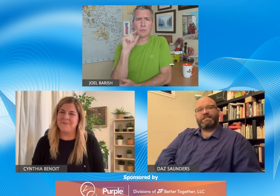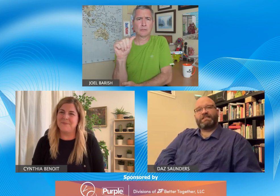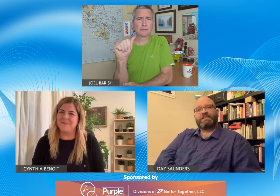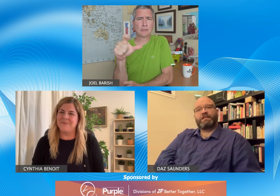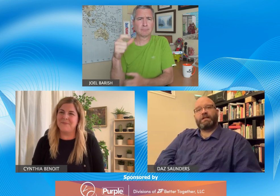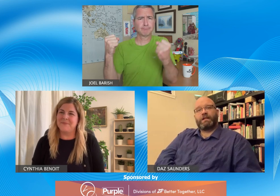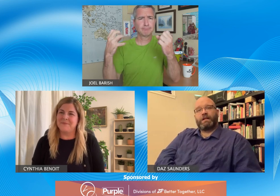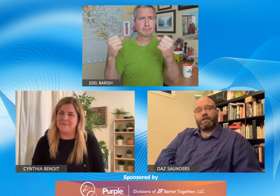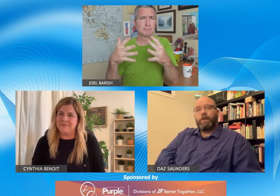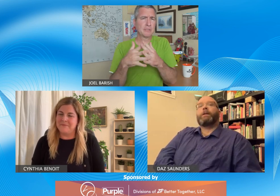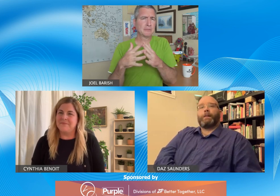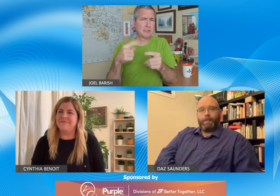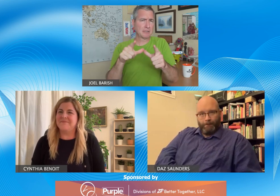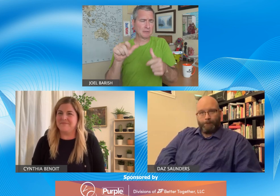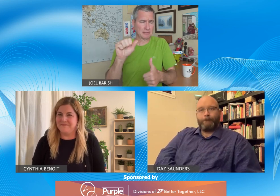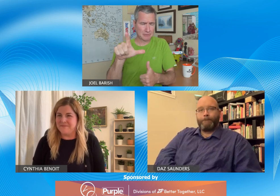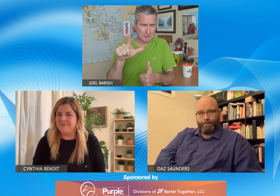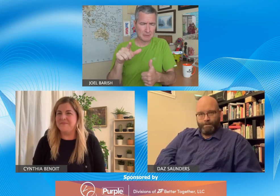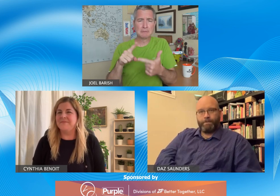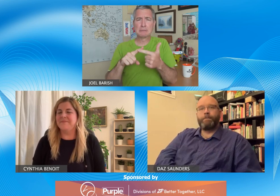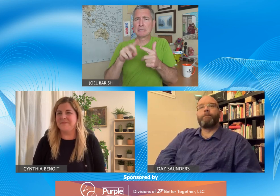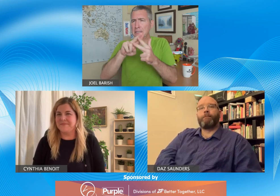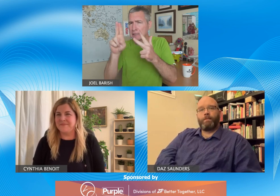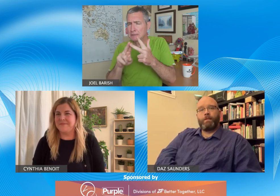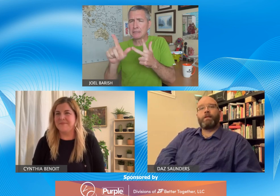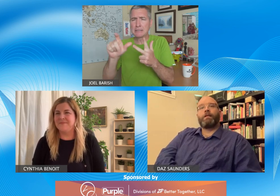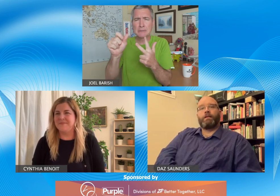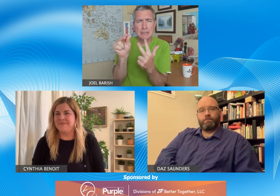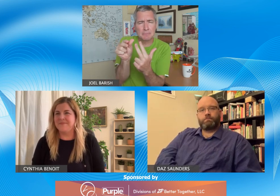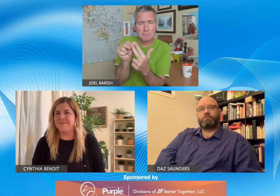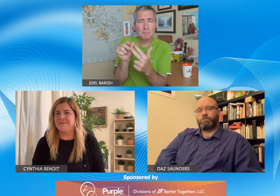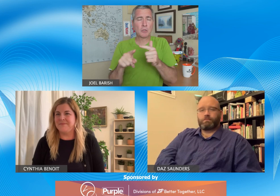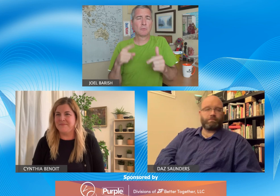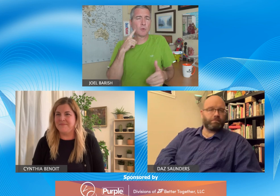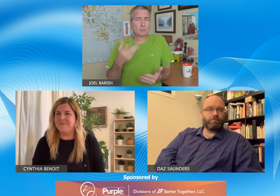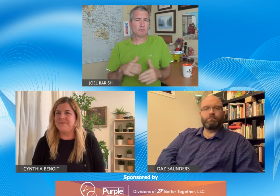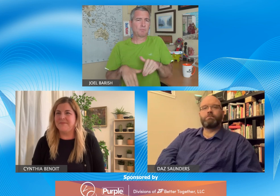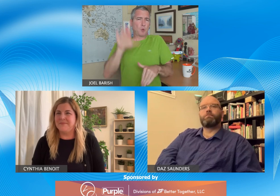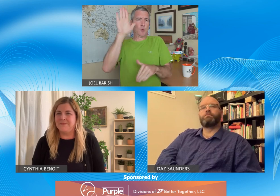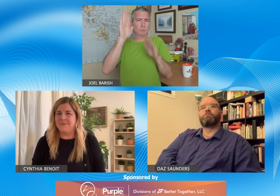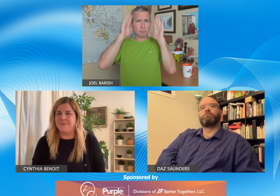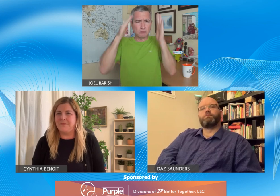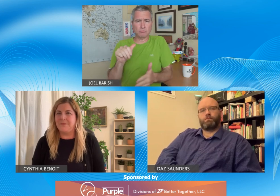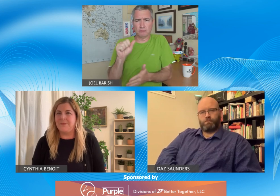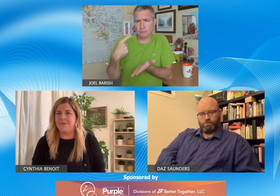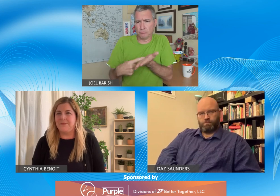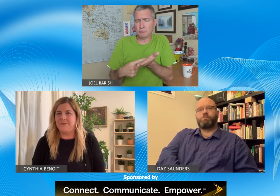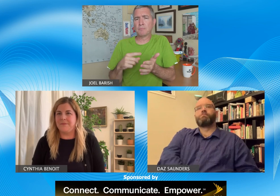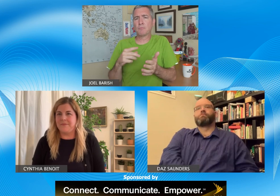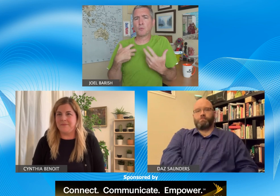I’ll use ASL (American Sign Language) and a little bit of International Sign and LSQ. But mostly ASL during this discussion.